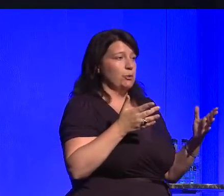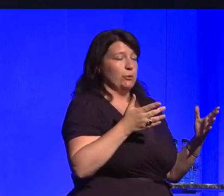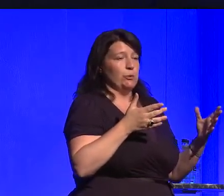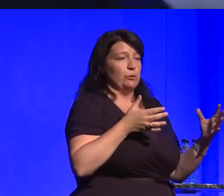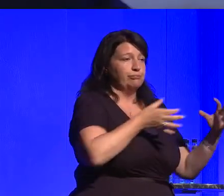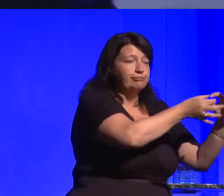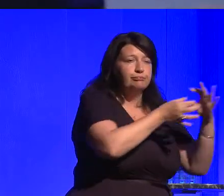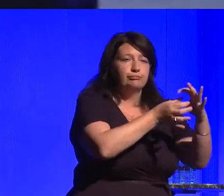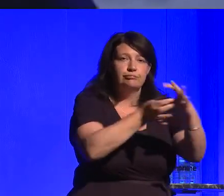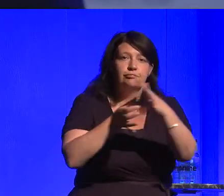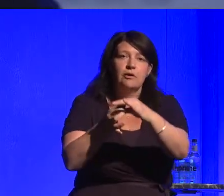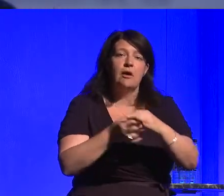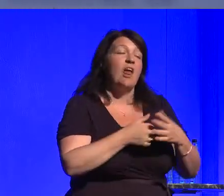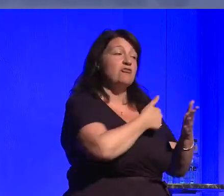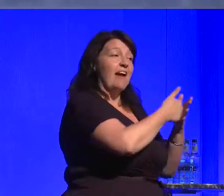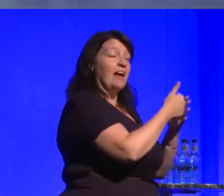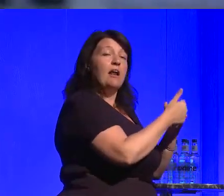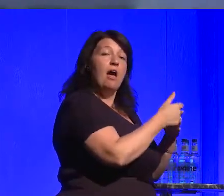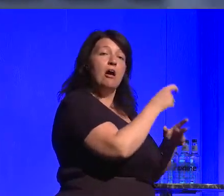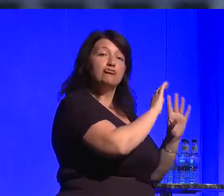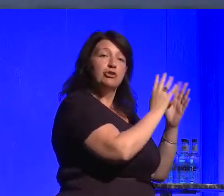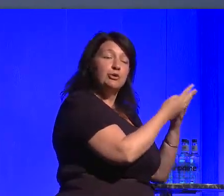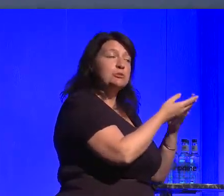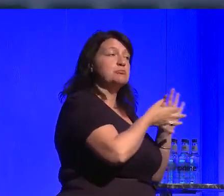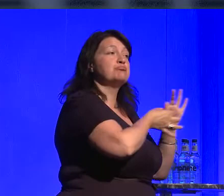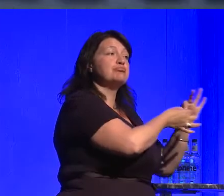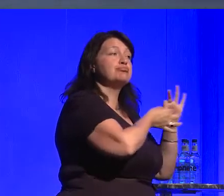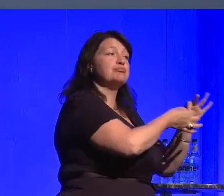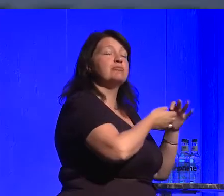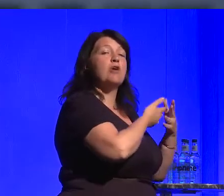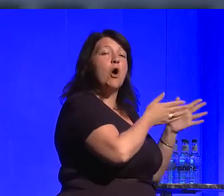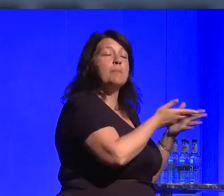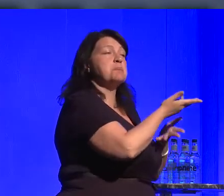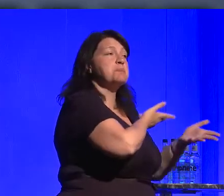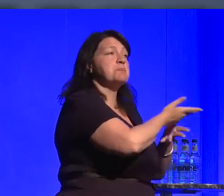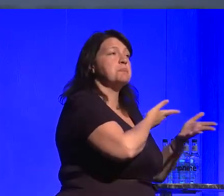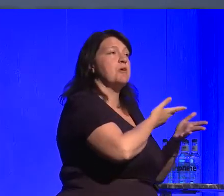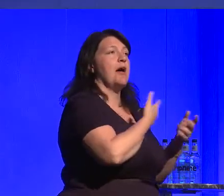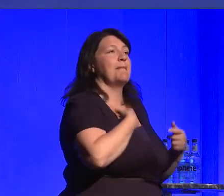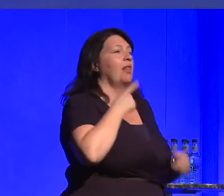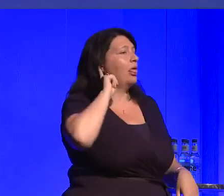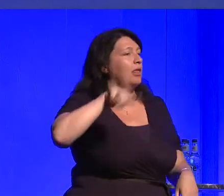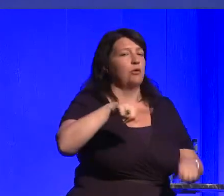perhaps are regular voices, but a much more open set of conversations with the people